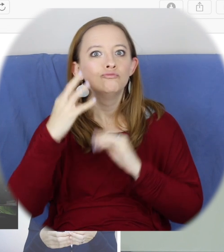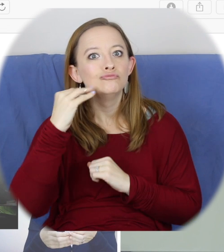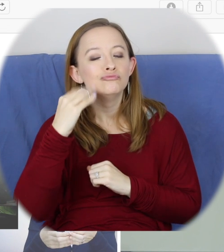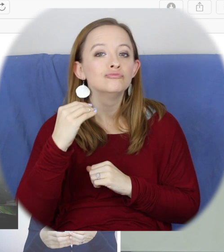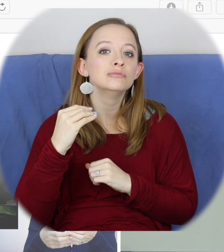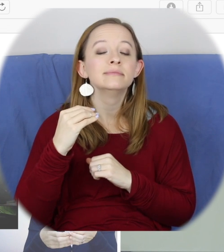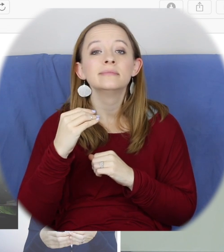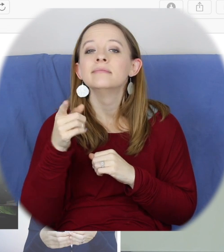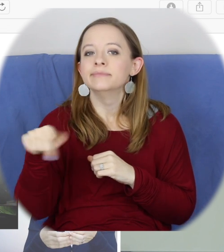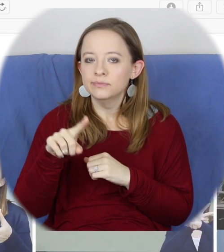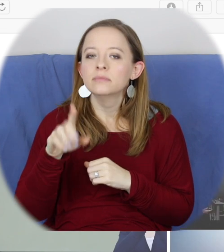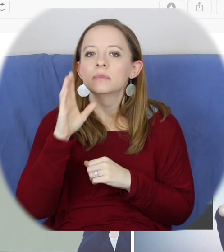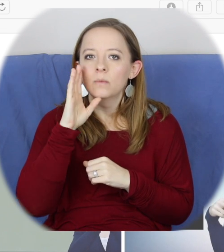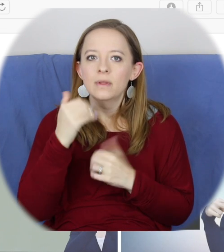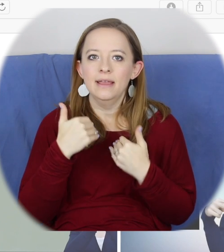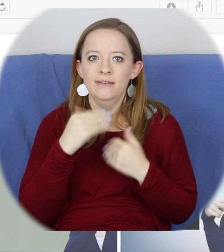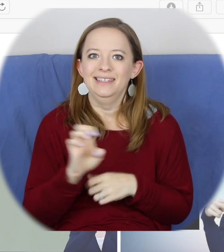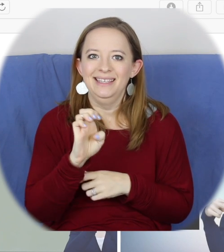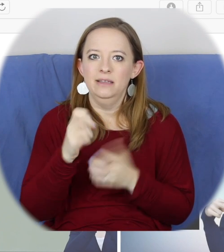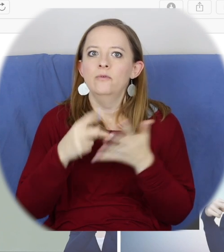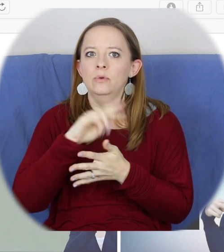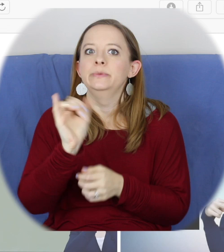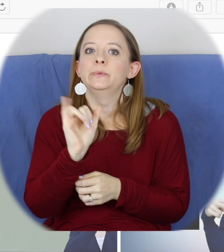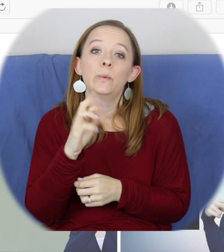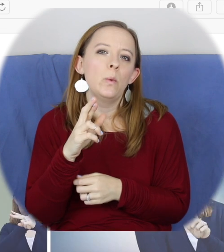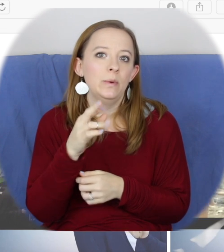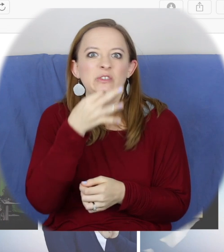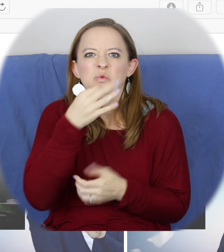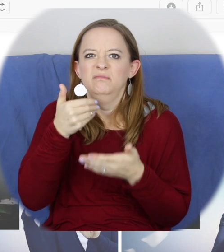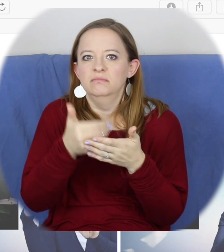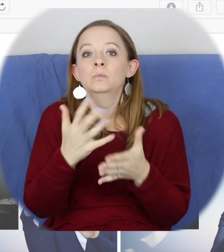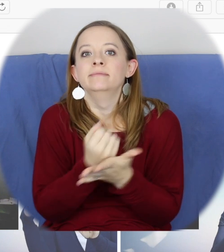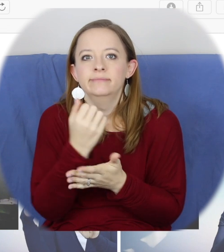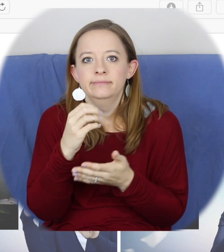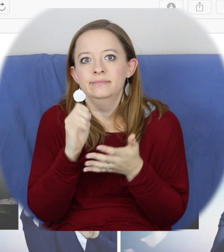more experienced, more seasoned, they have e-portfolios now too or are working towards getting them.